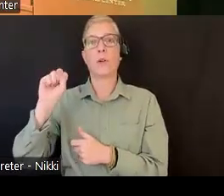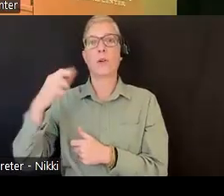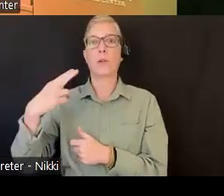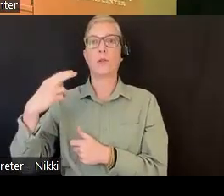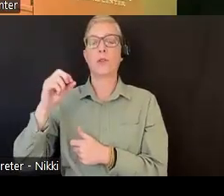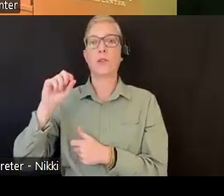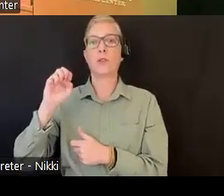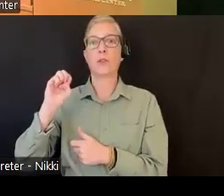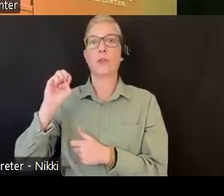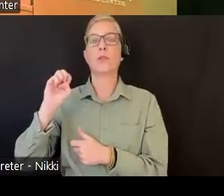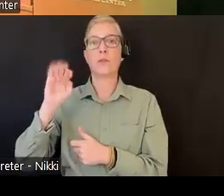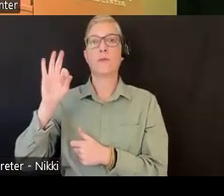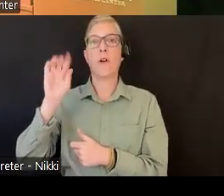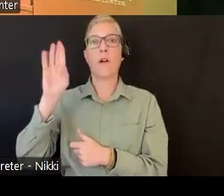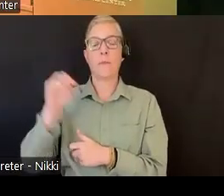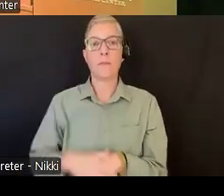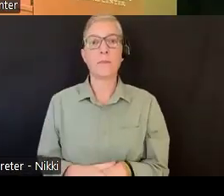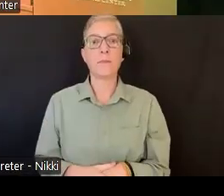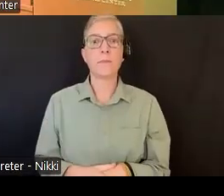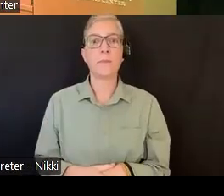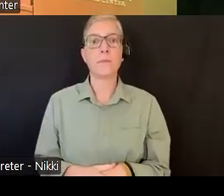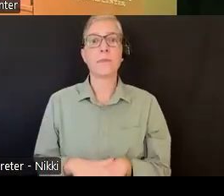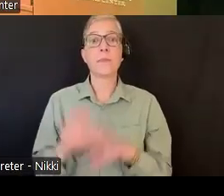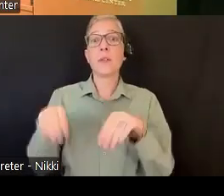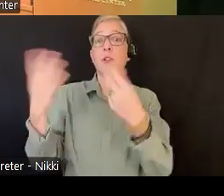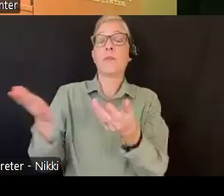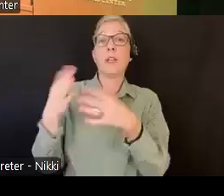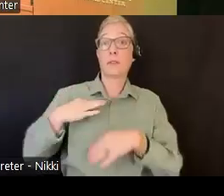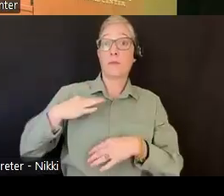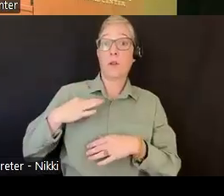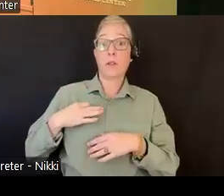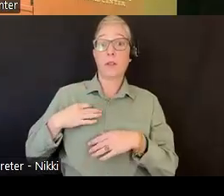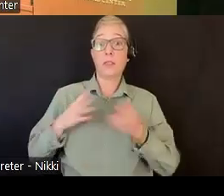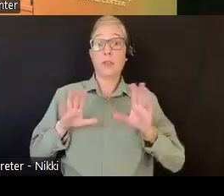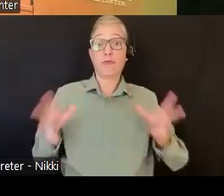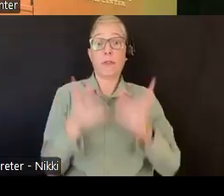provides volunteer-driven community focus focused programs to improve the health and quality of life